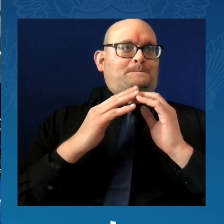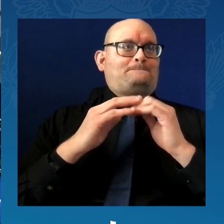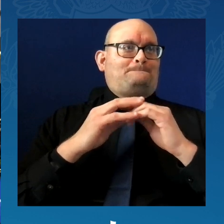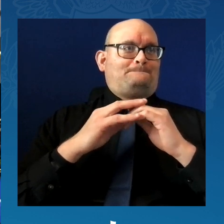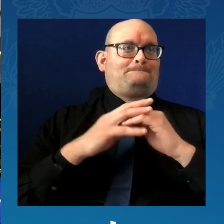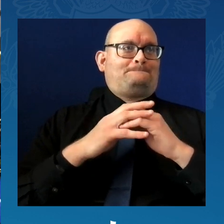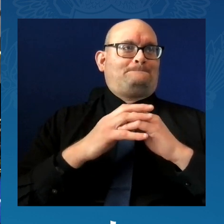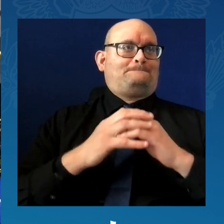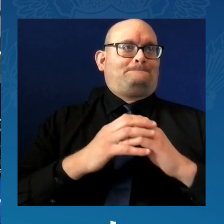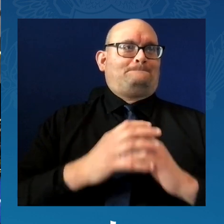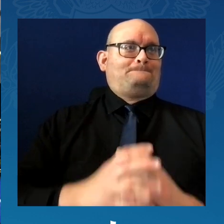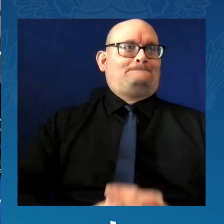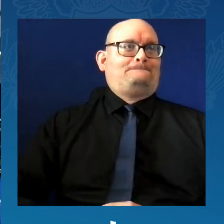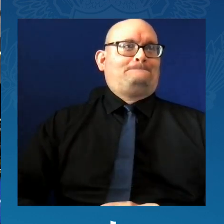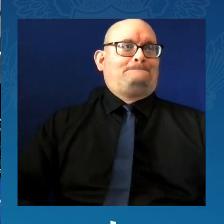And with that, we will begin our meeting.